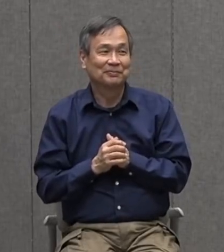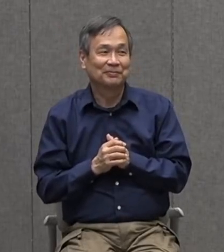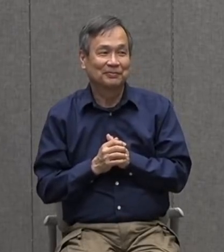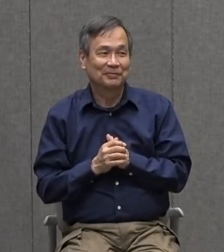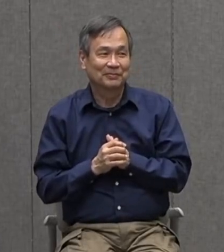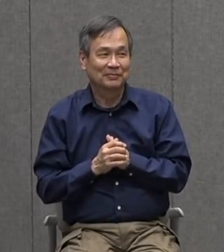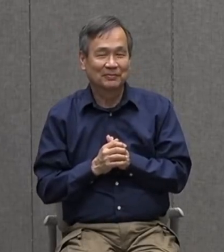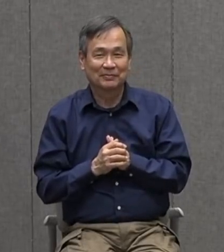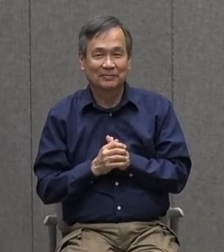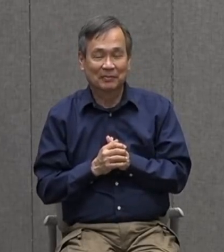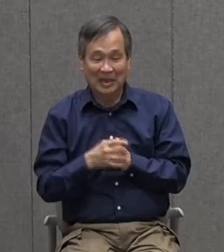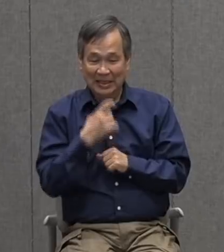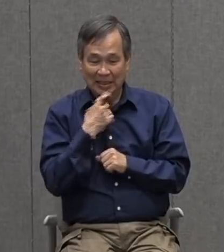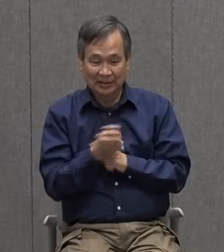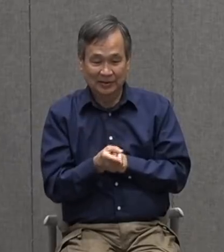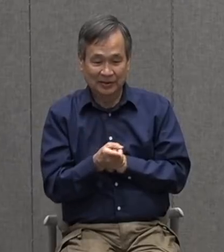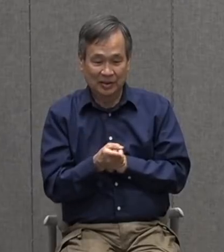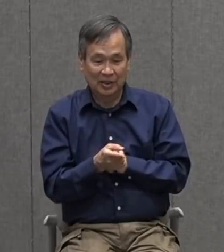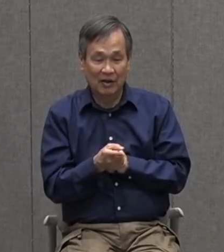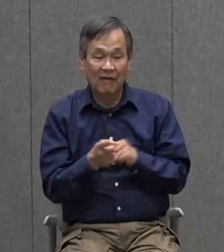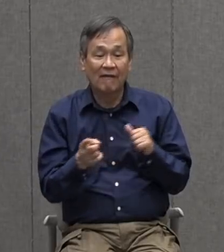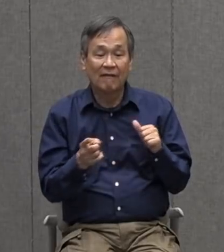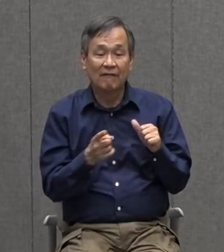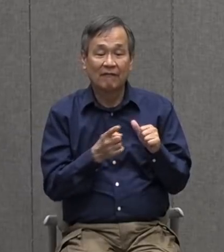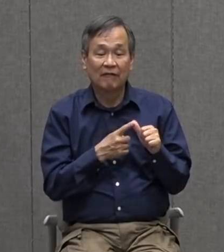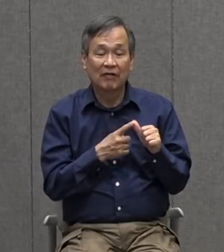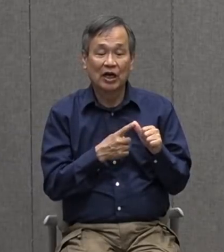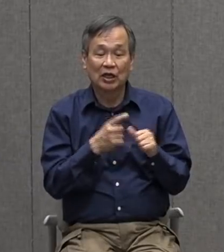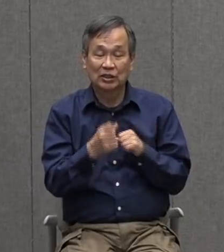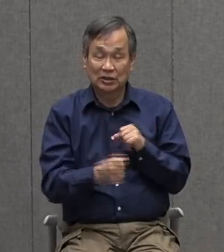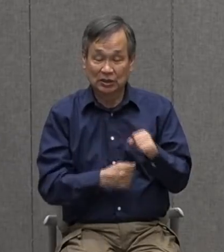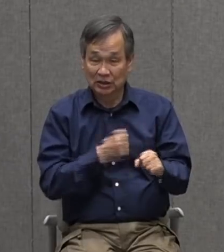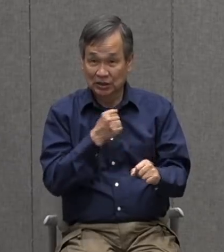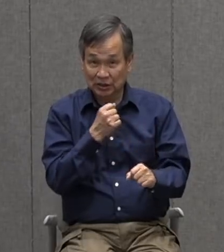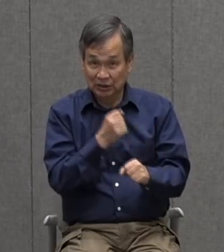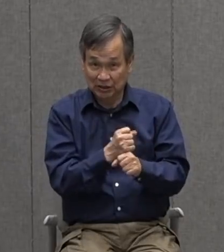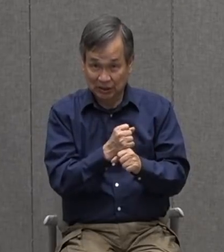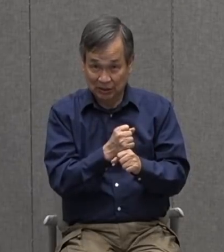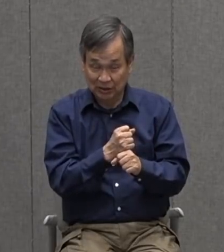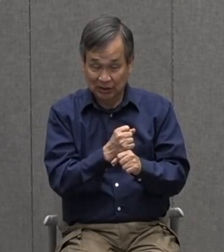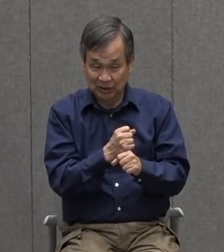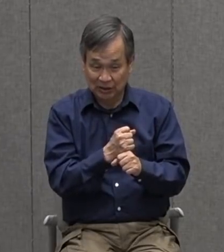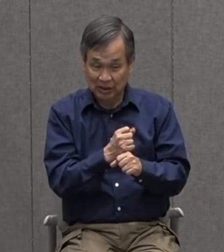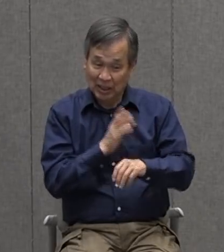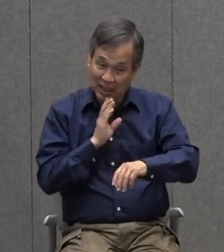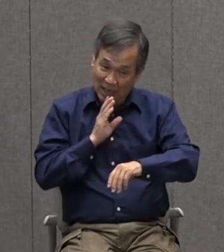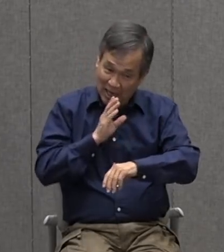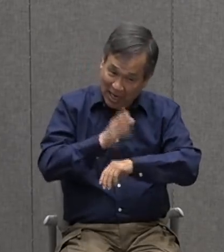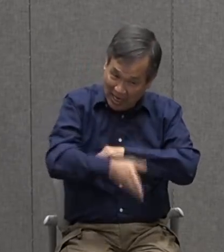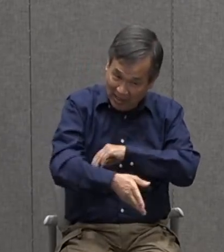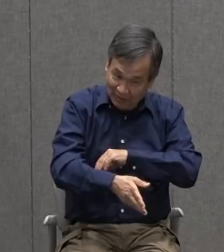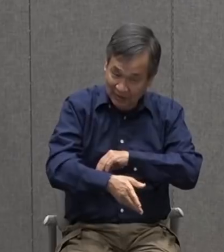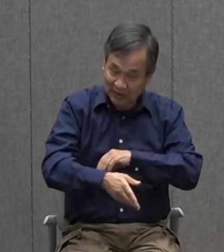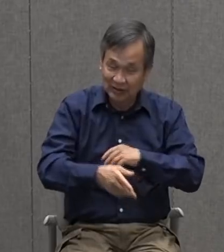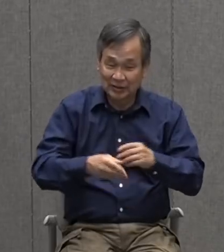So he'd said here, the first year after he planted both seeds. What do you think happened?